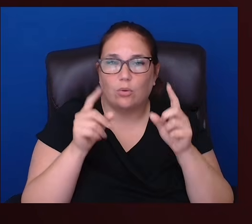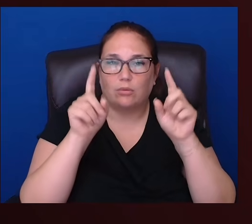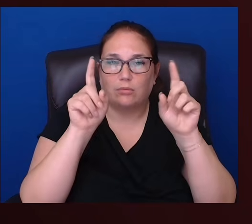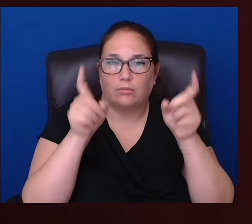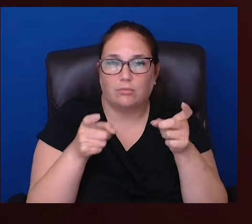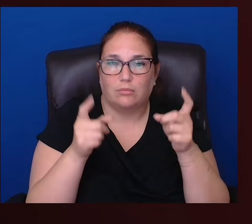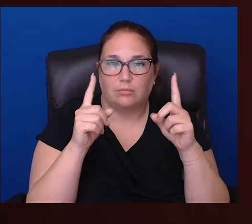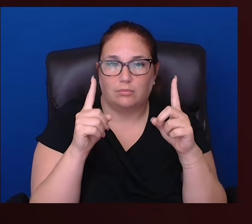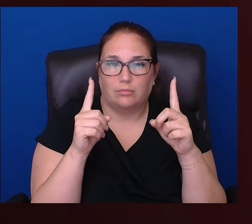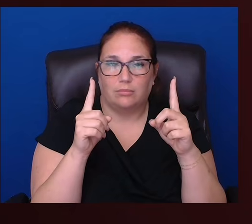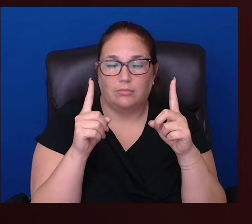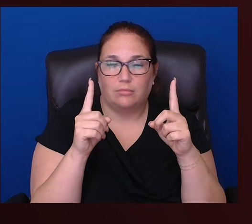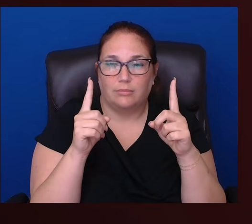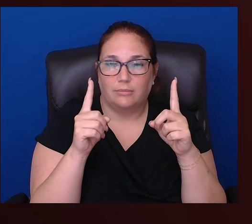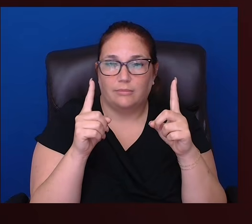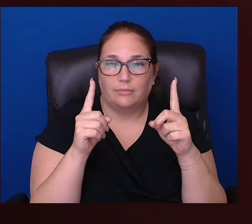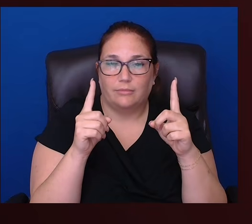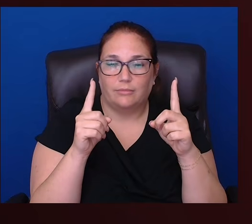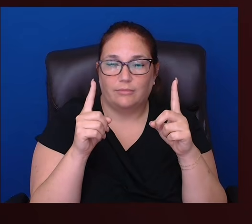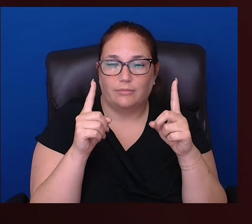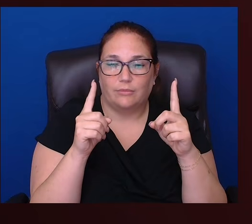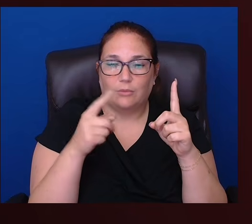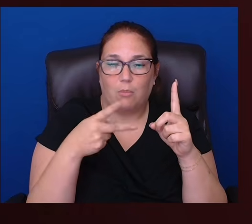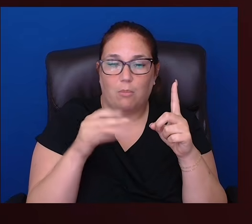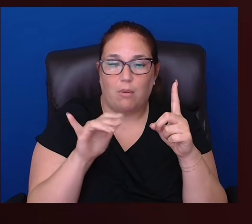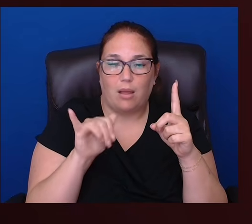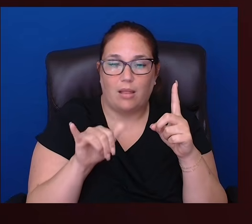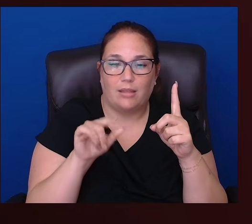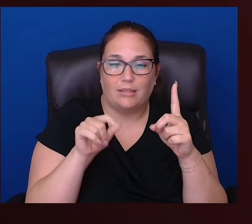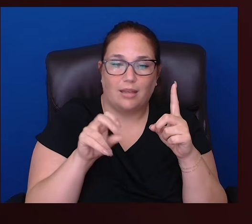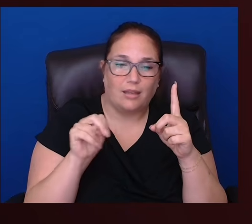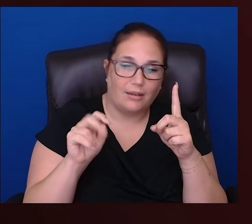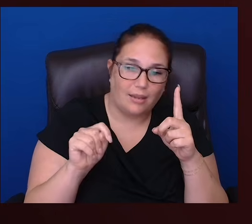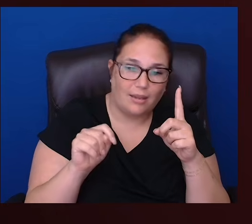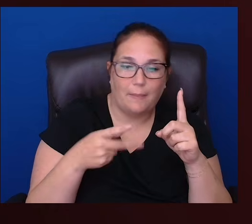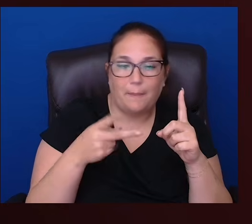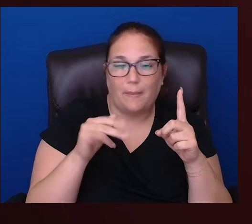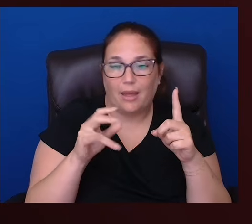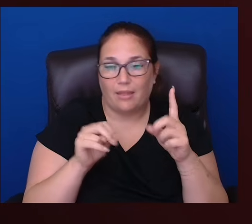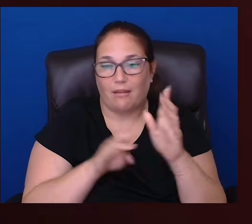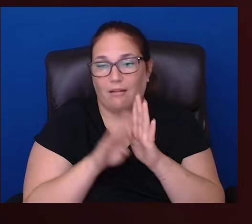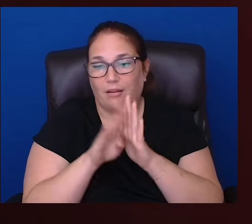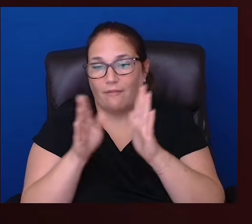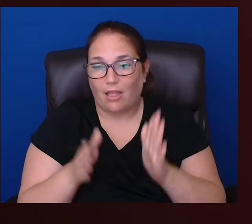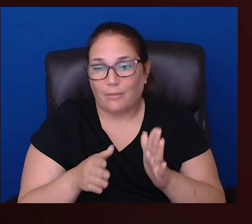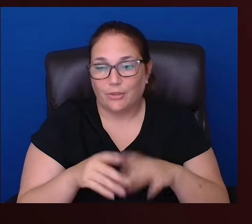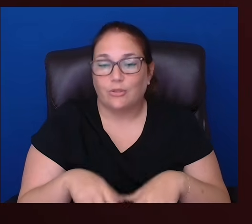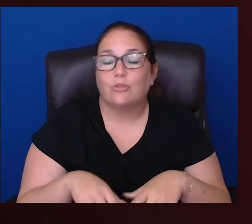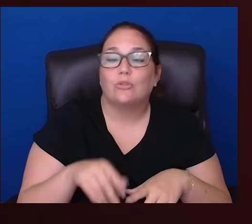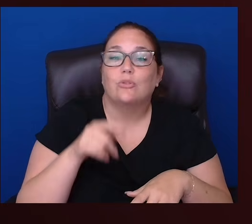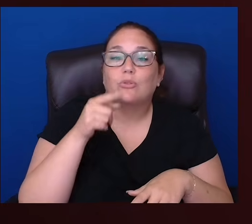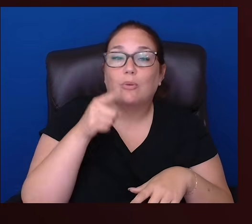Do we have Polyglot,.NET, Python developers? So, this is a Python service